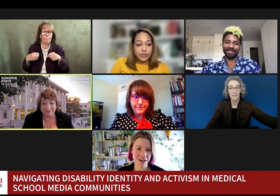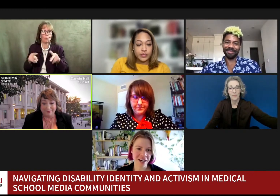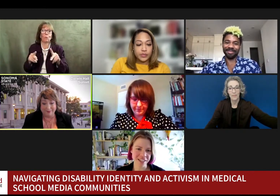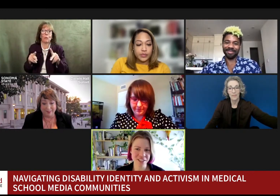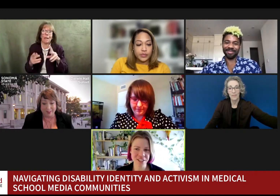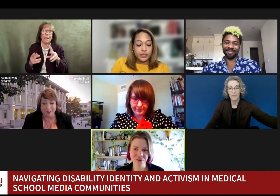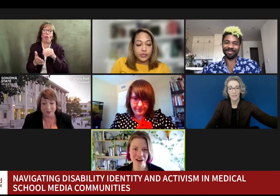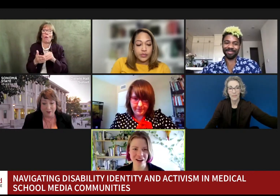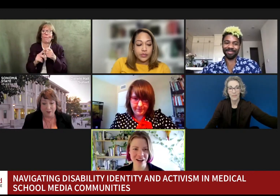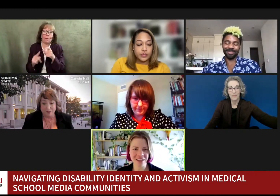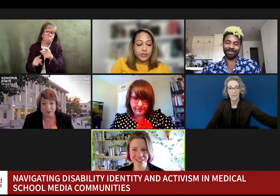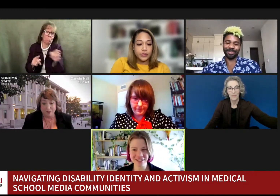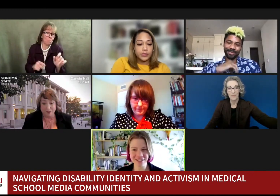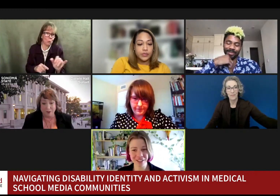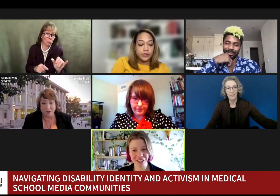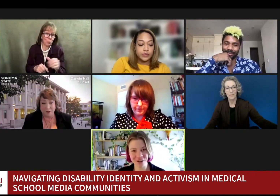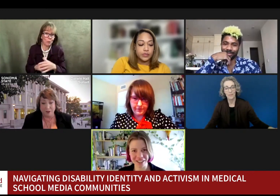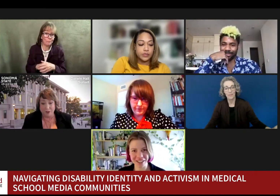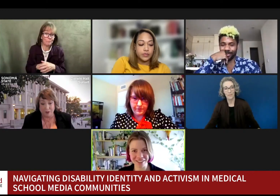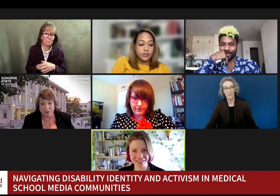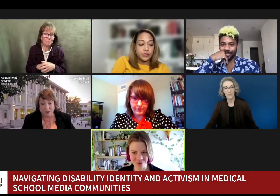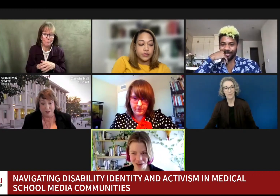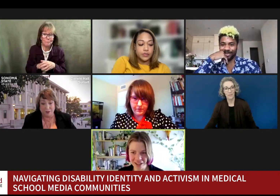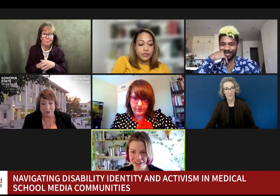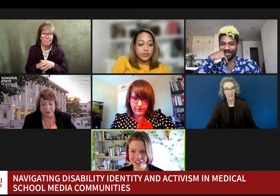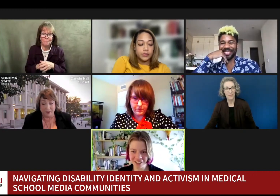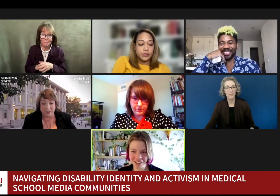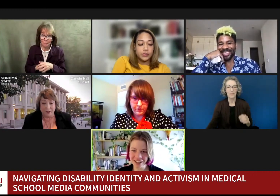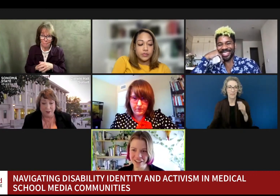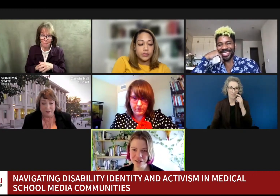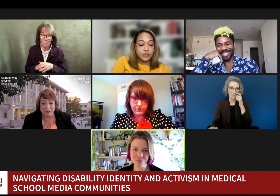All right, so this is a really great segue, actually, I think.